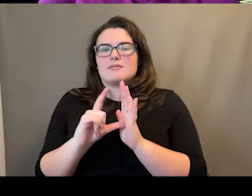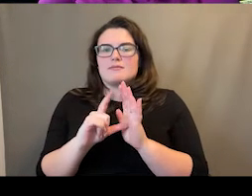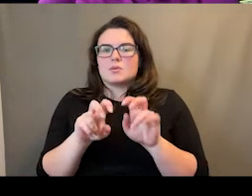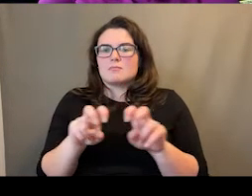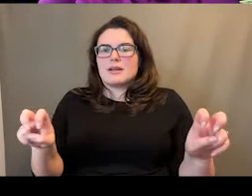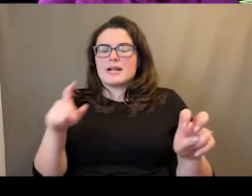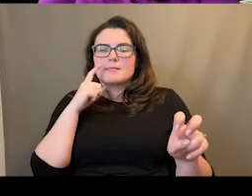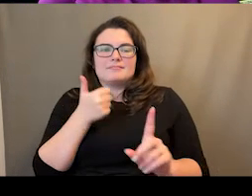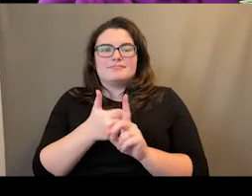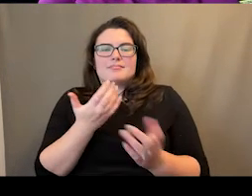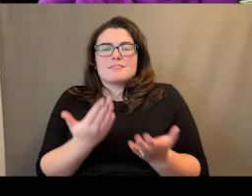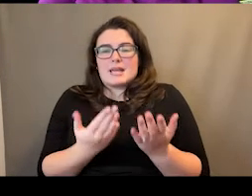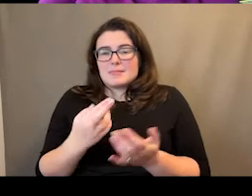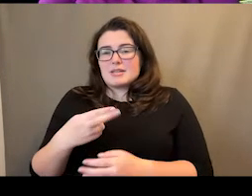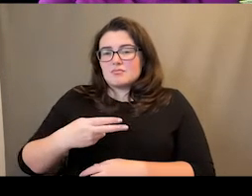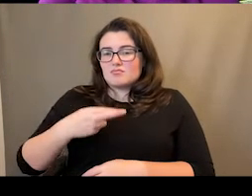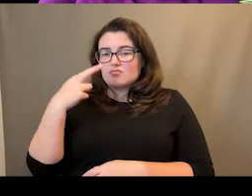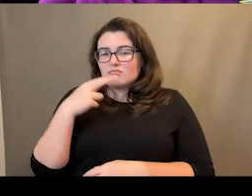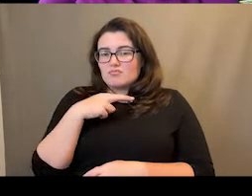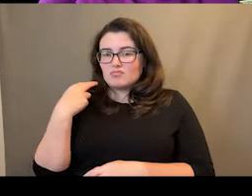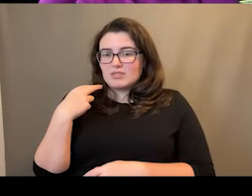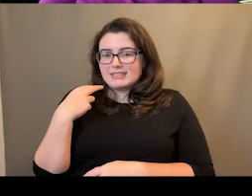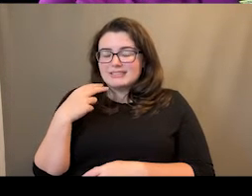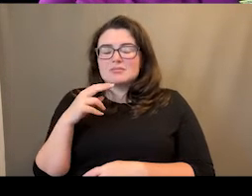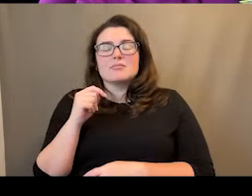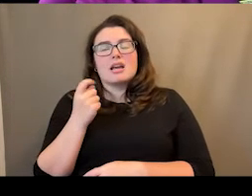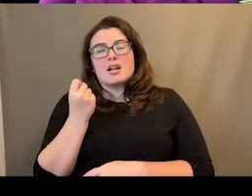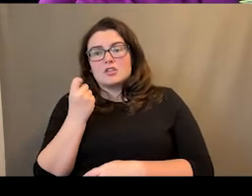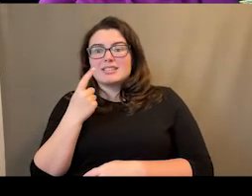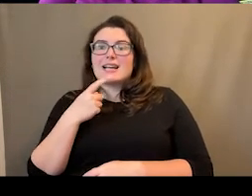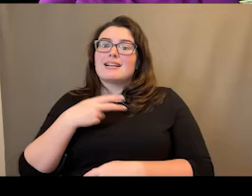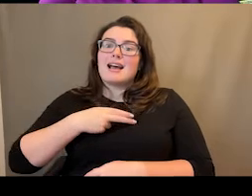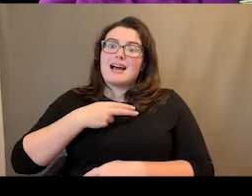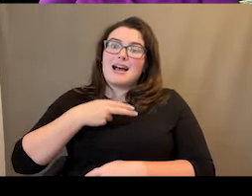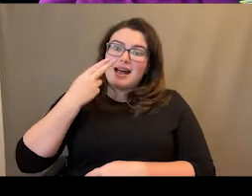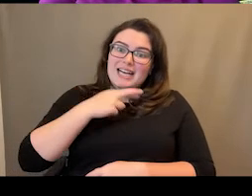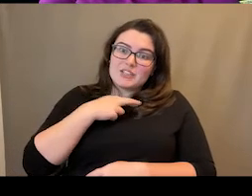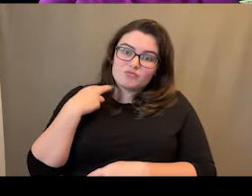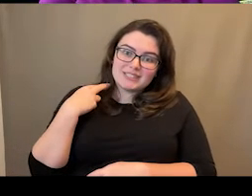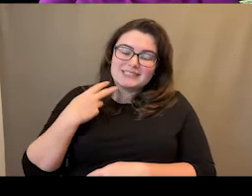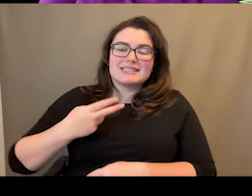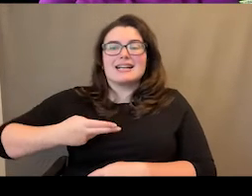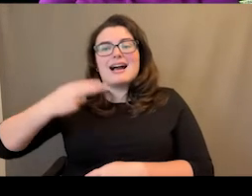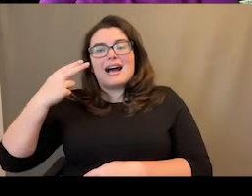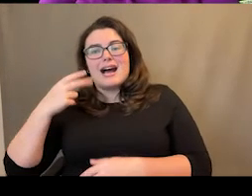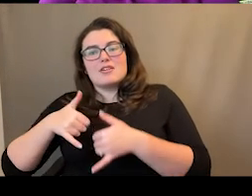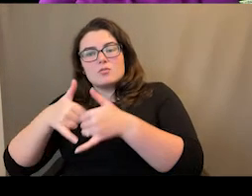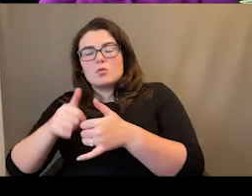bit risky but high-risk, high reward really innovative ideas.